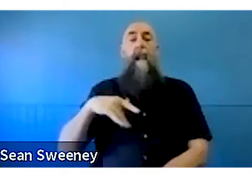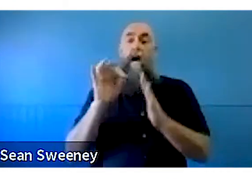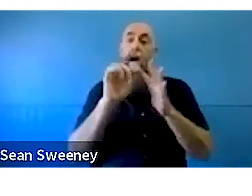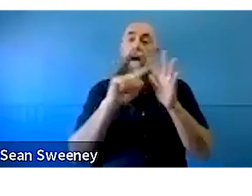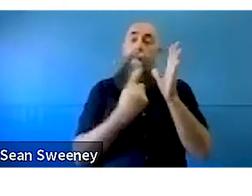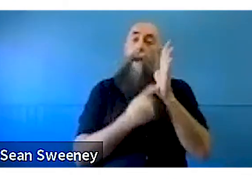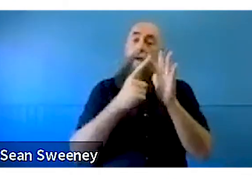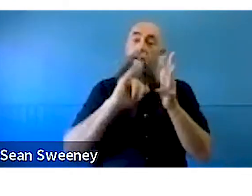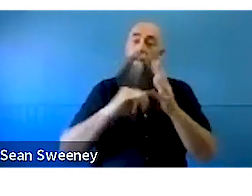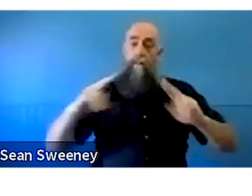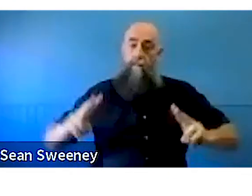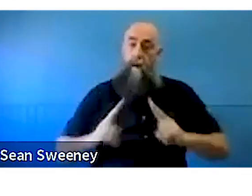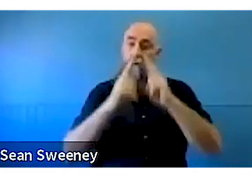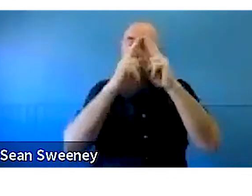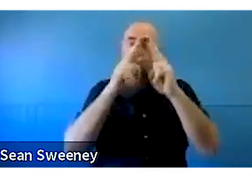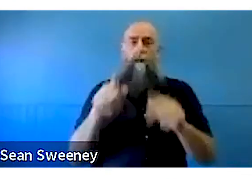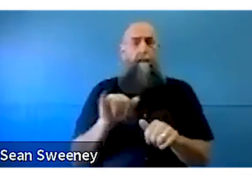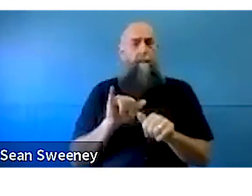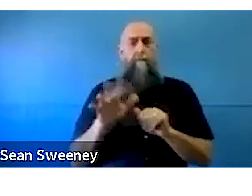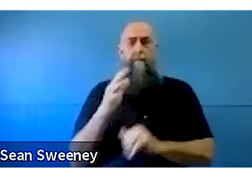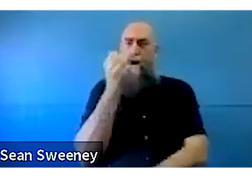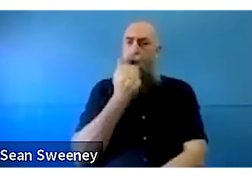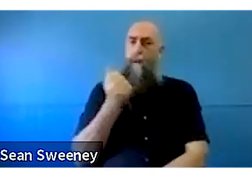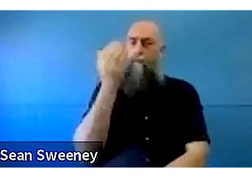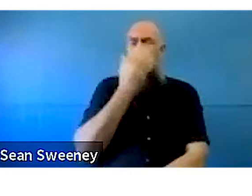amazing Wiradjuri fiction writer.